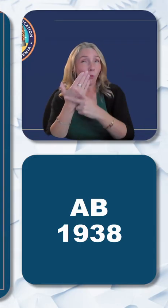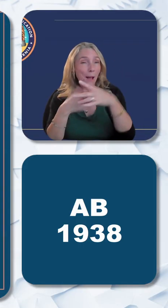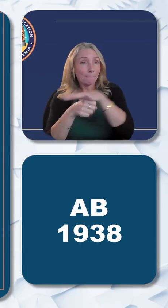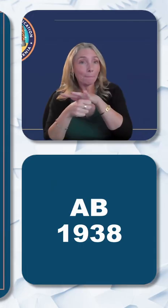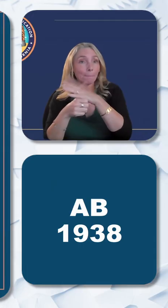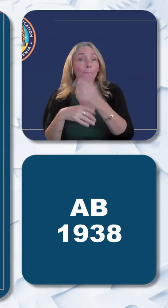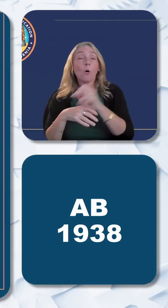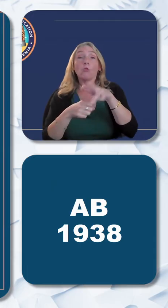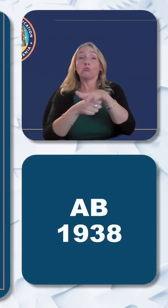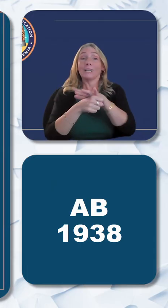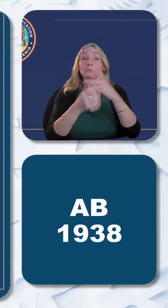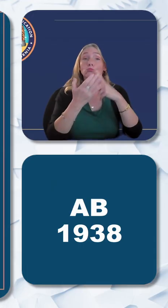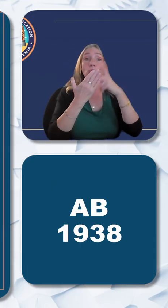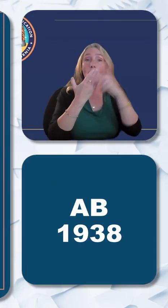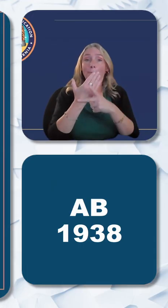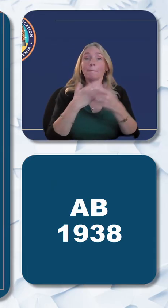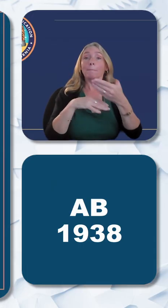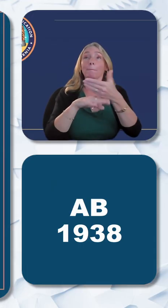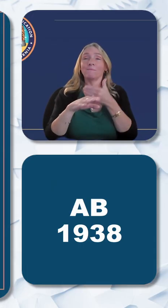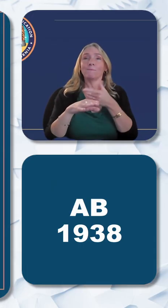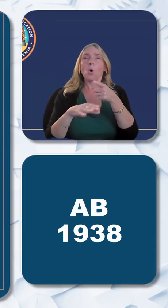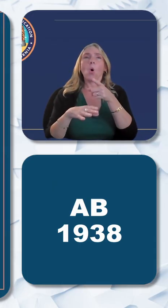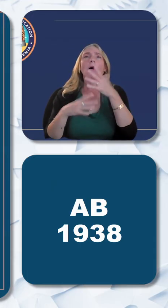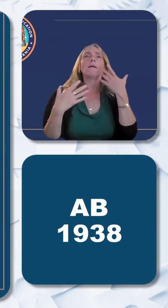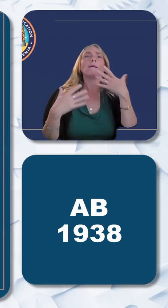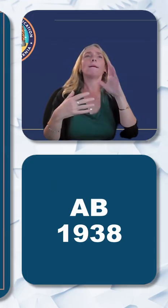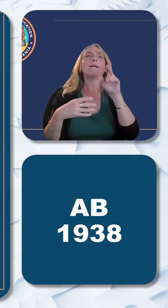District deaf and hard of hearing programs, or regional programs,